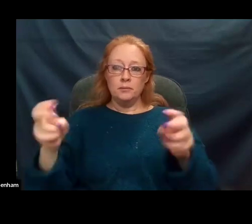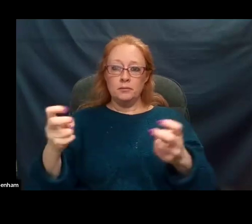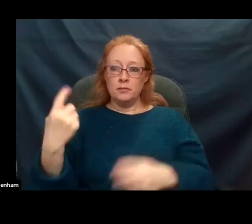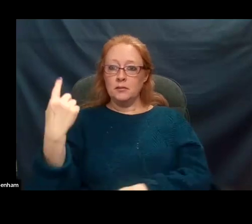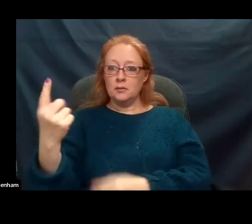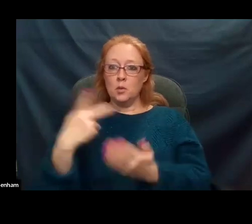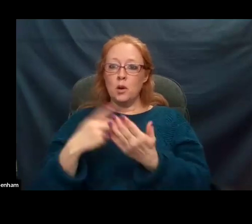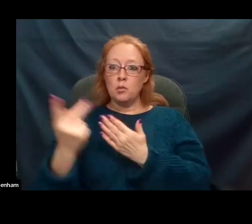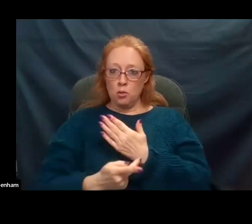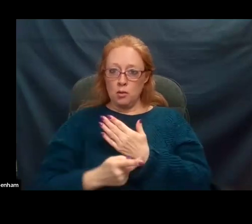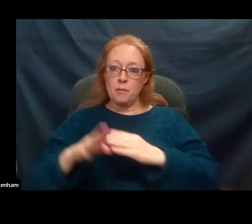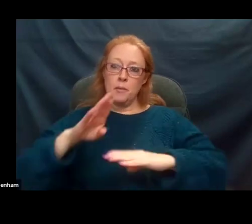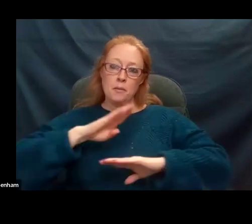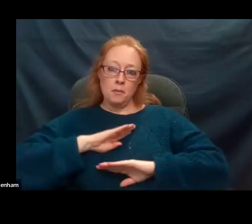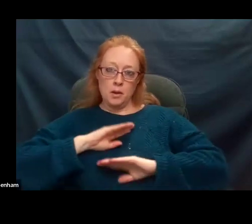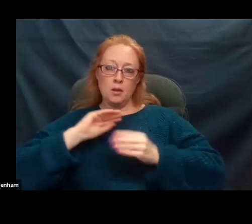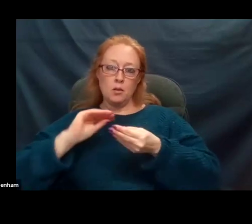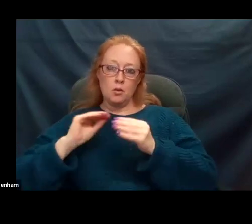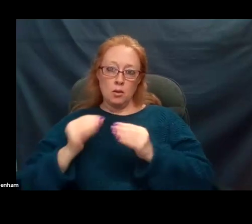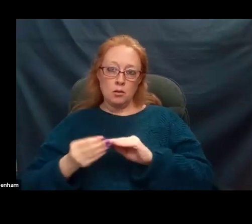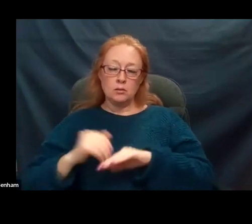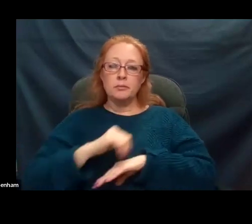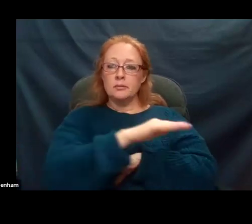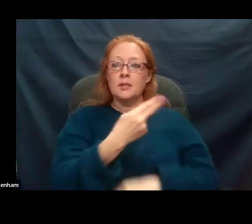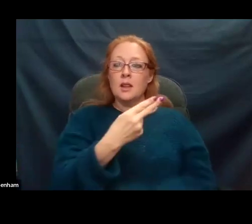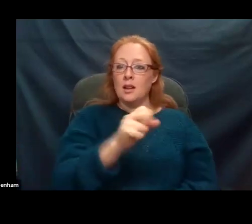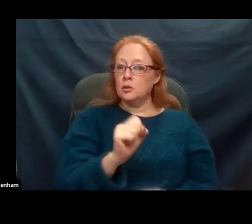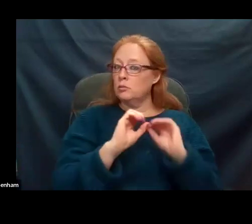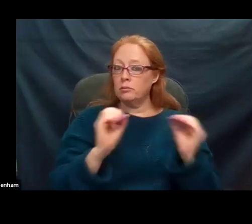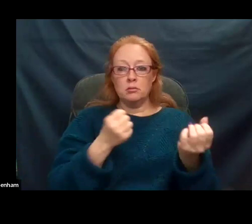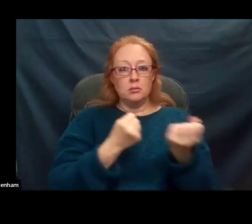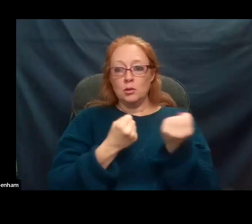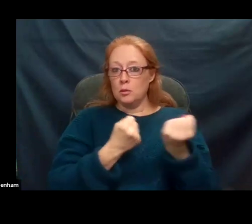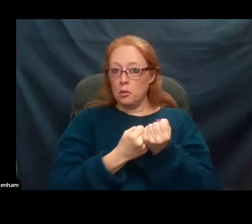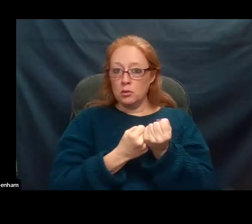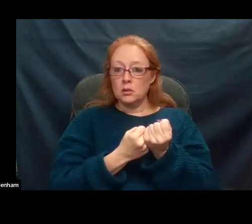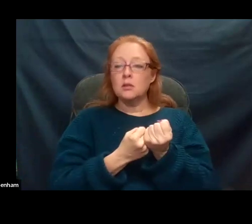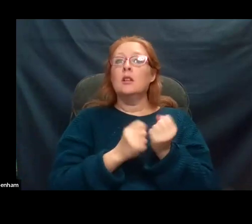I've doing this a long time I grew up with a learning disabilityback in 70s and early 80s they didn't really know how to work with me. I wasp put in title I.